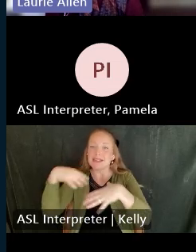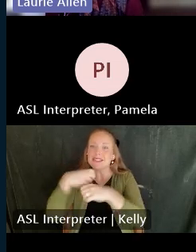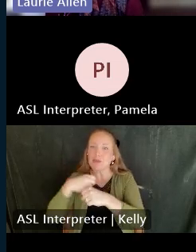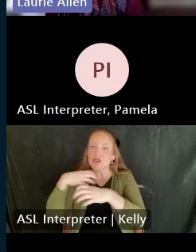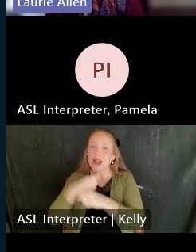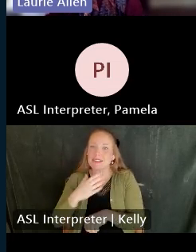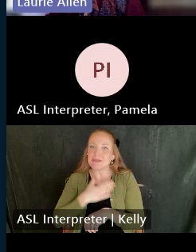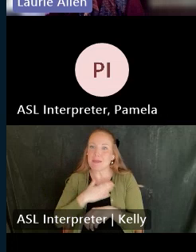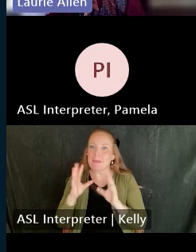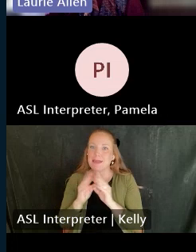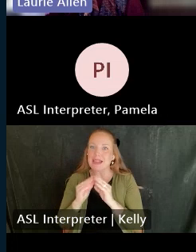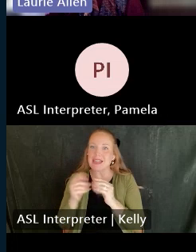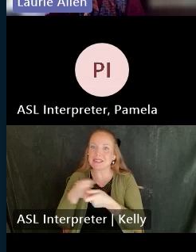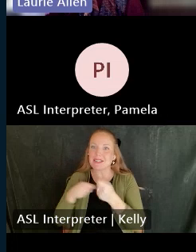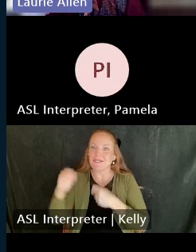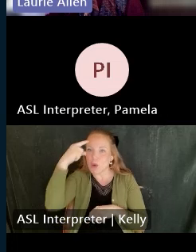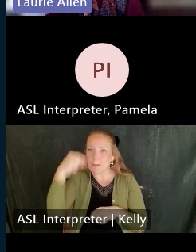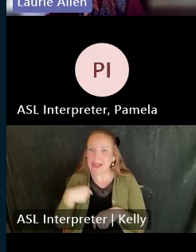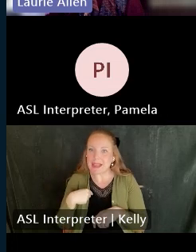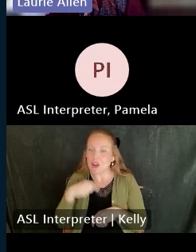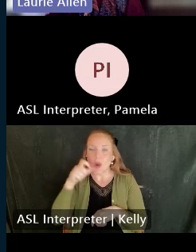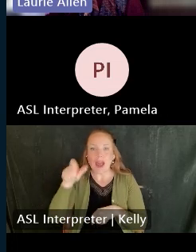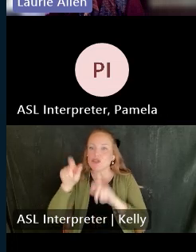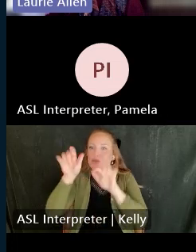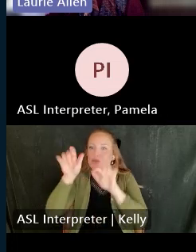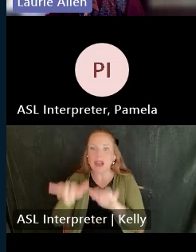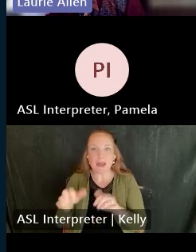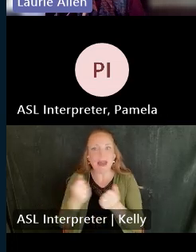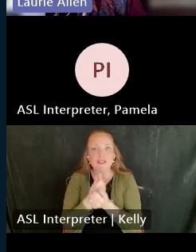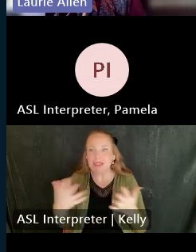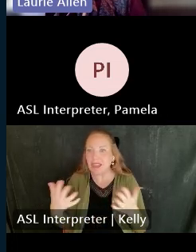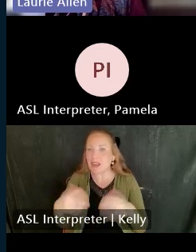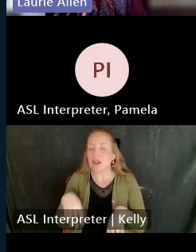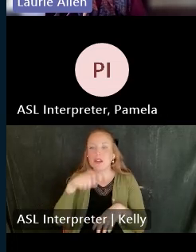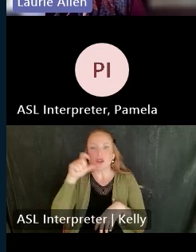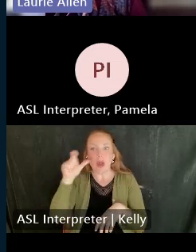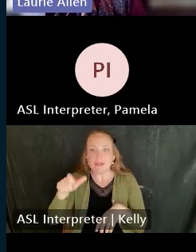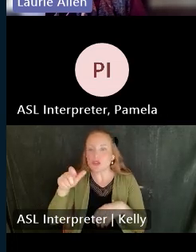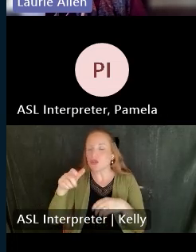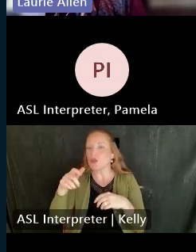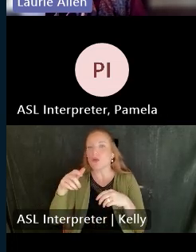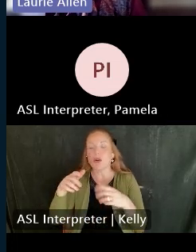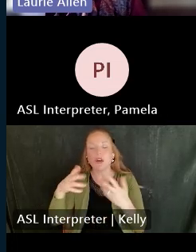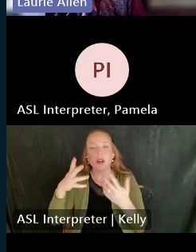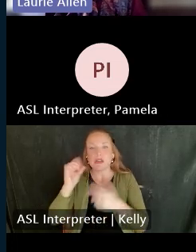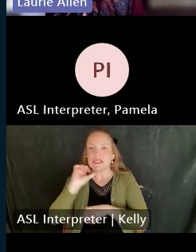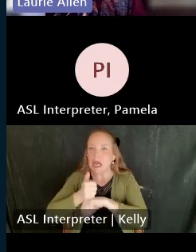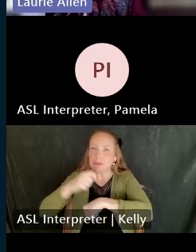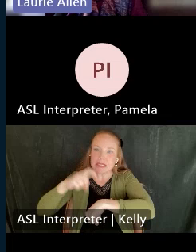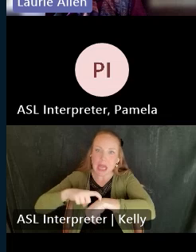And so I don't have to worry about everything. I don't have to find that time, and I don't have to stress out about missing something.